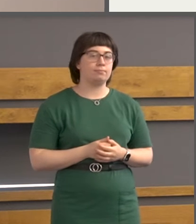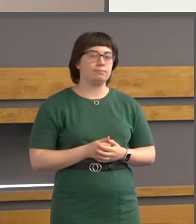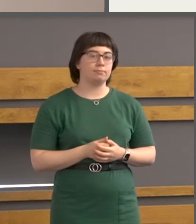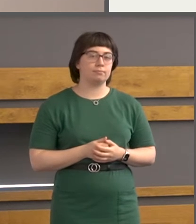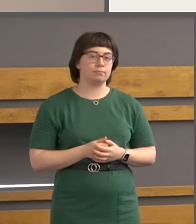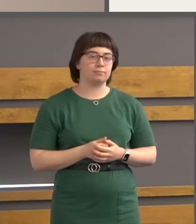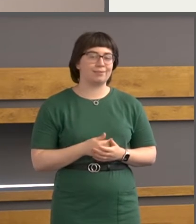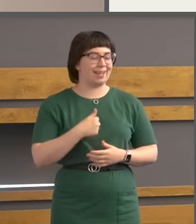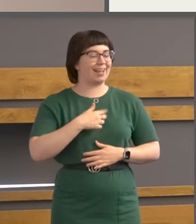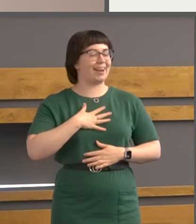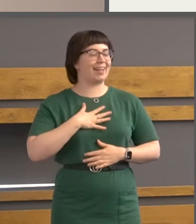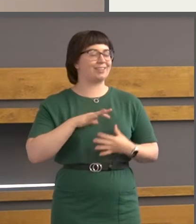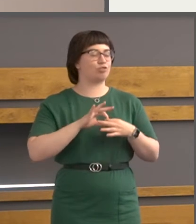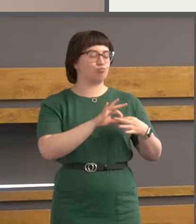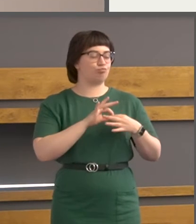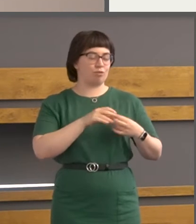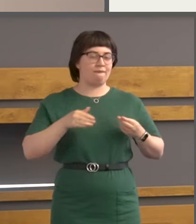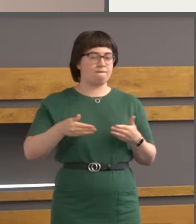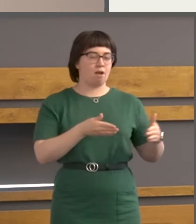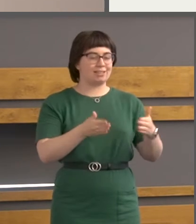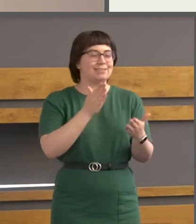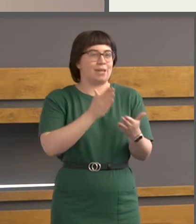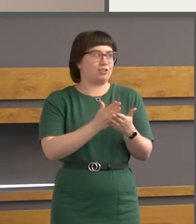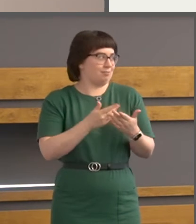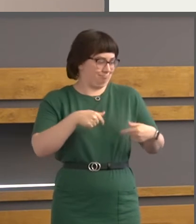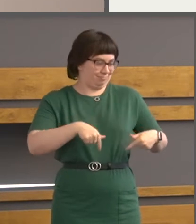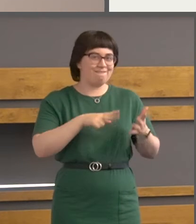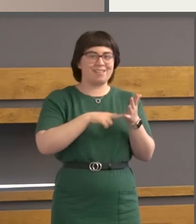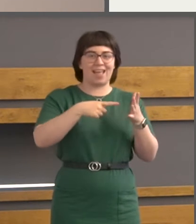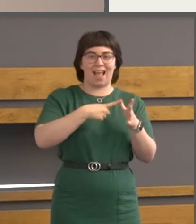And I like this relationship to the river, particularly where the V&A is sitting along the River Tay.